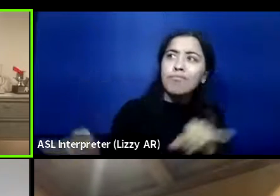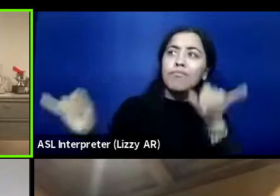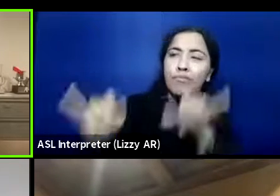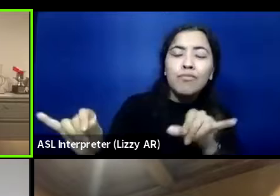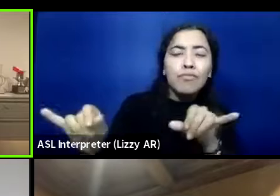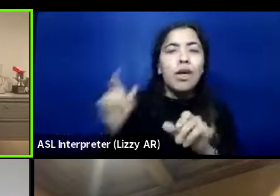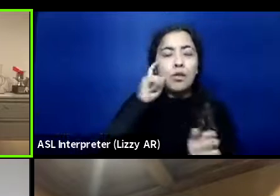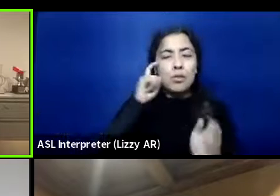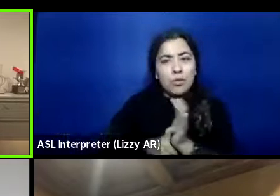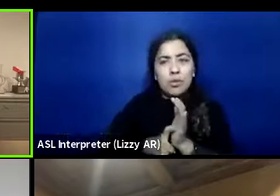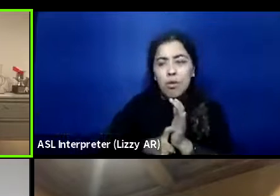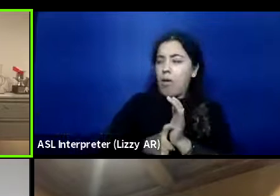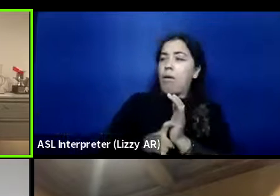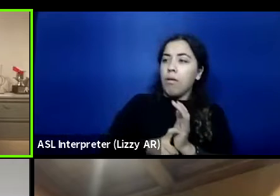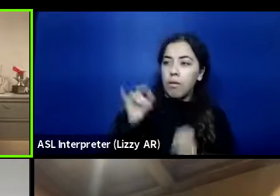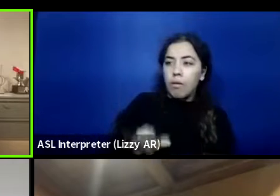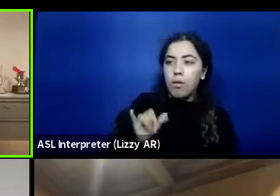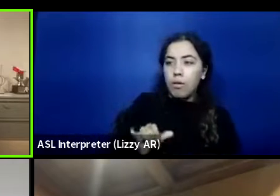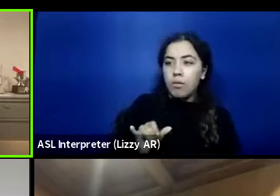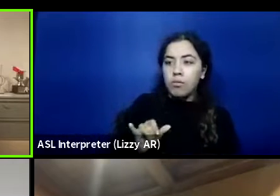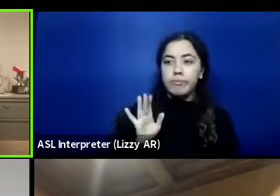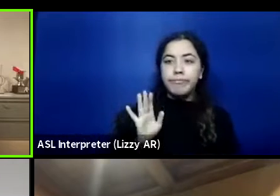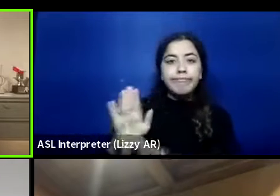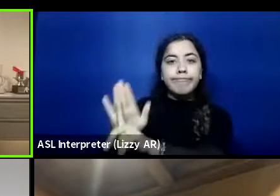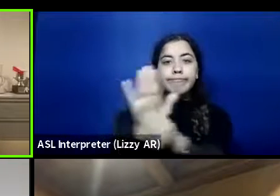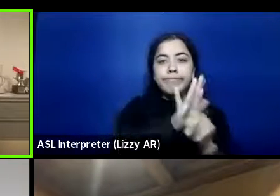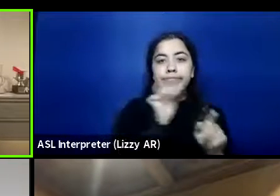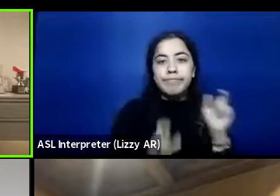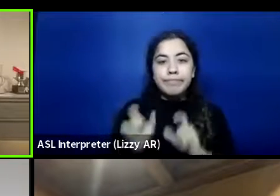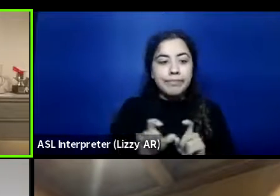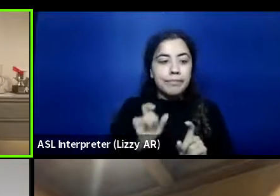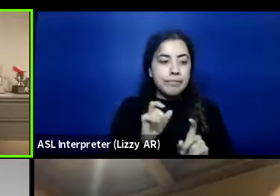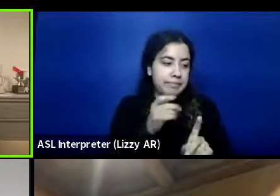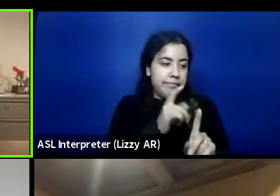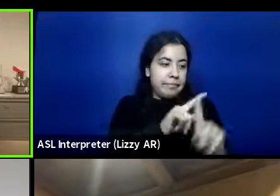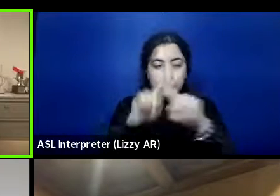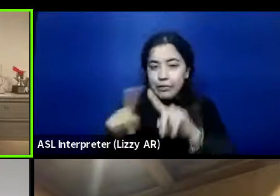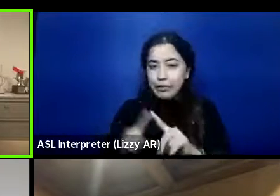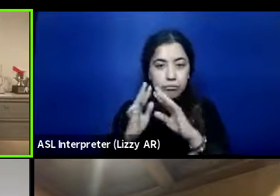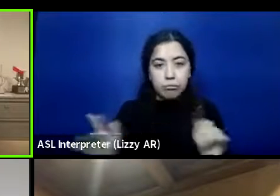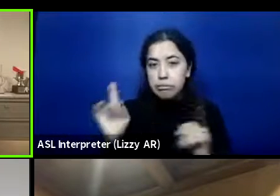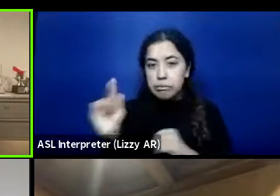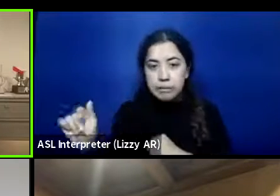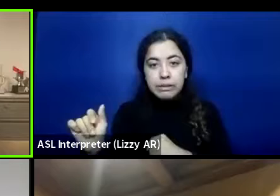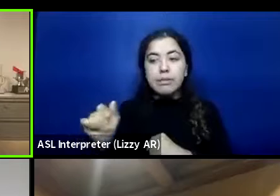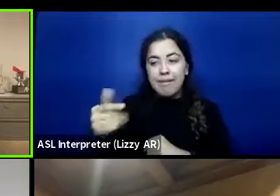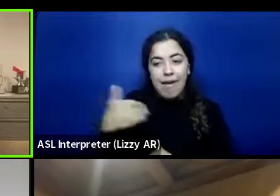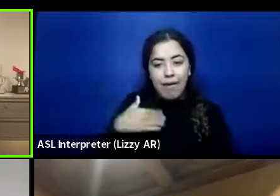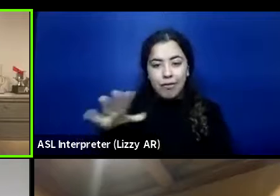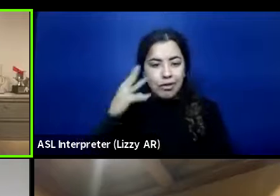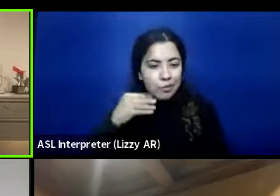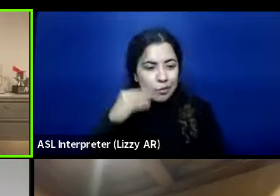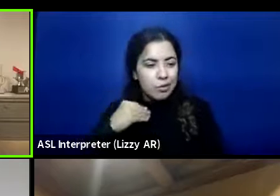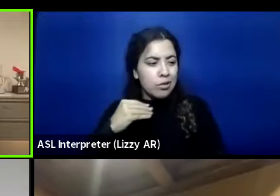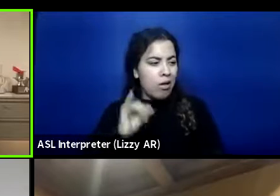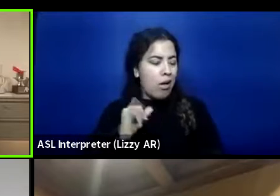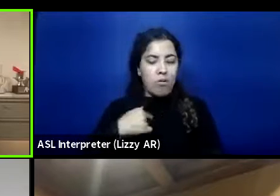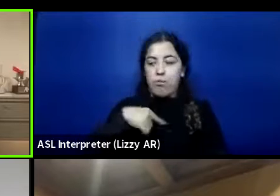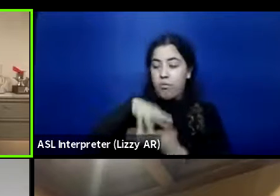that people with various disabilities are going to have. To be quite honest with you,